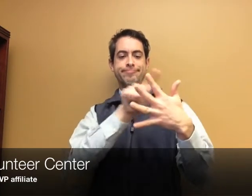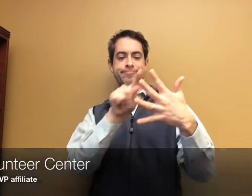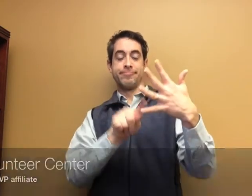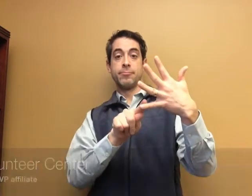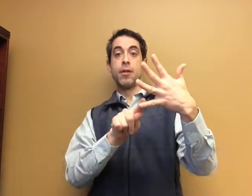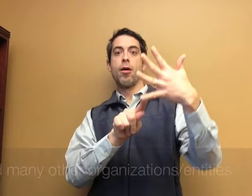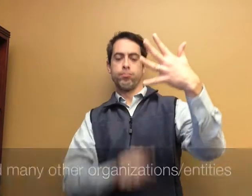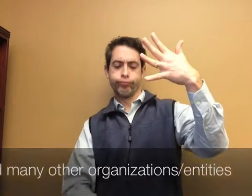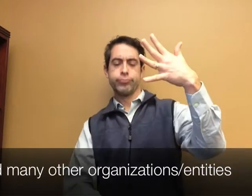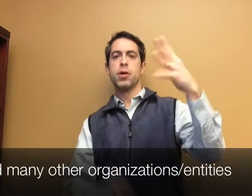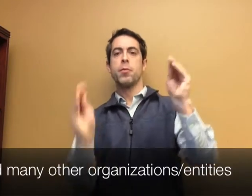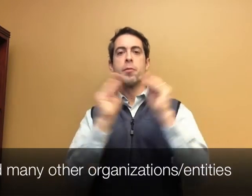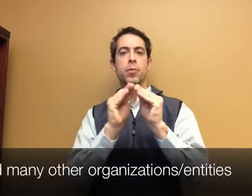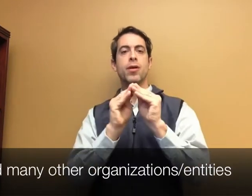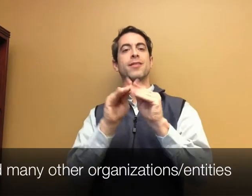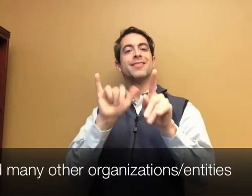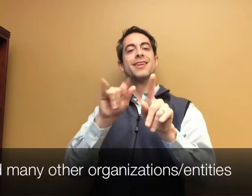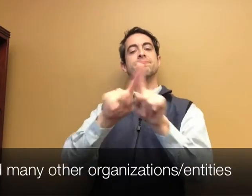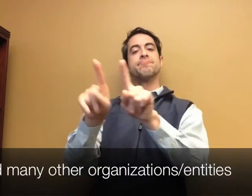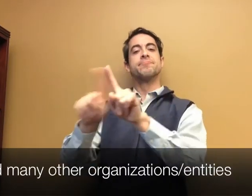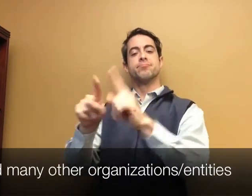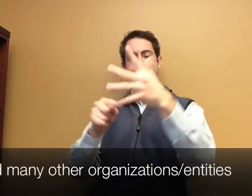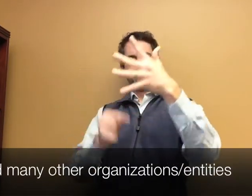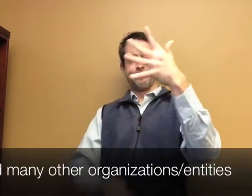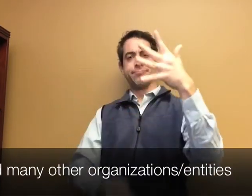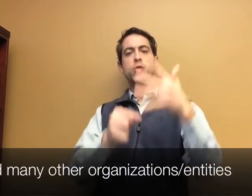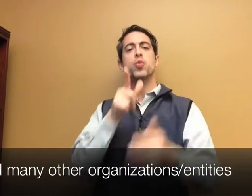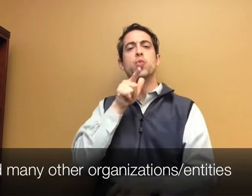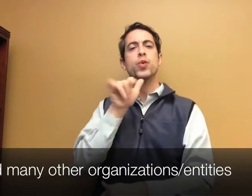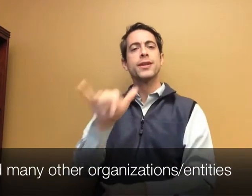other organizations and entities.